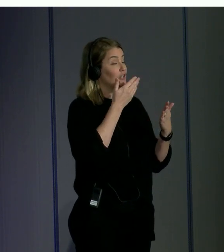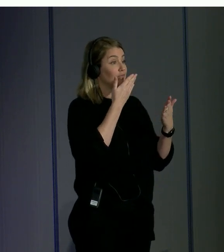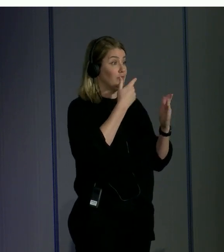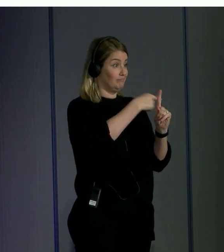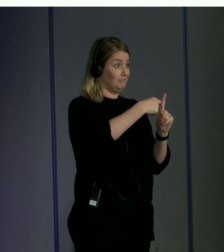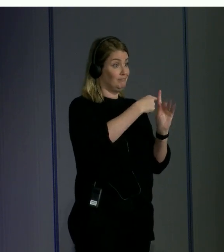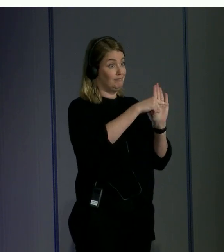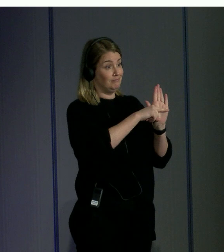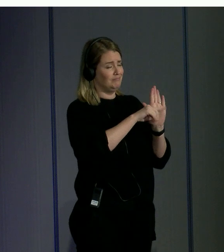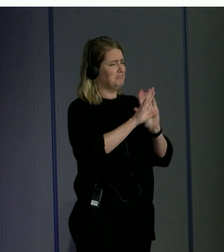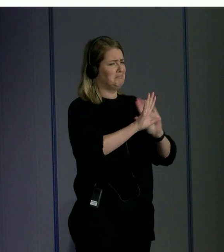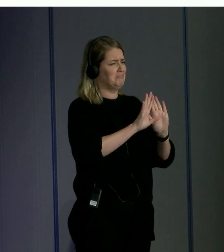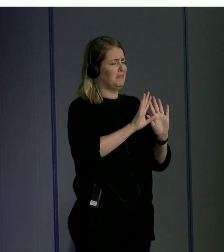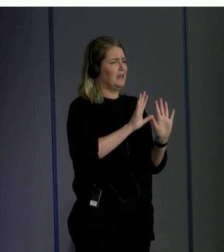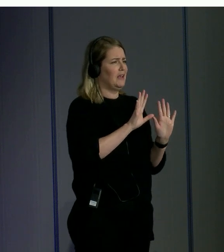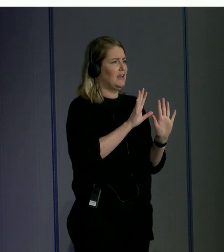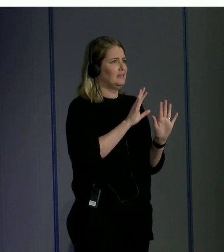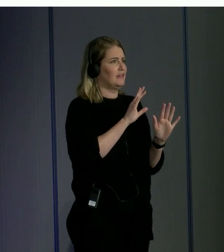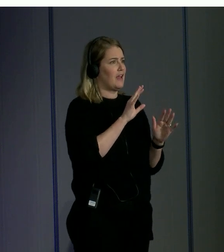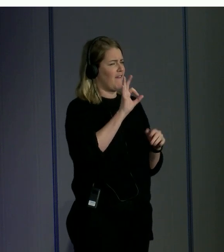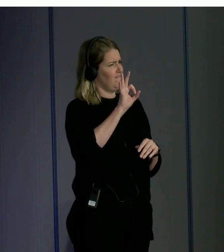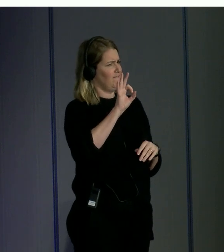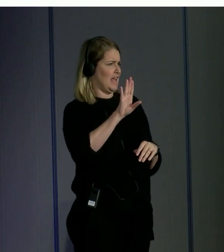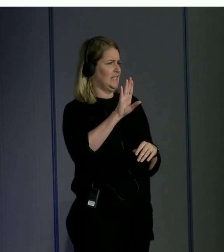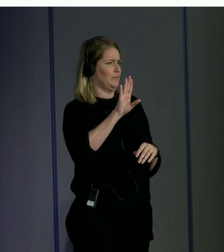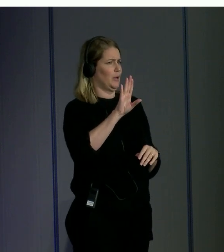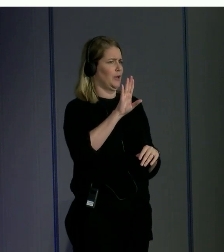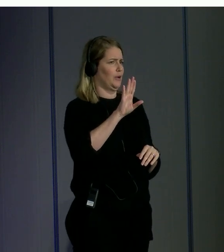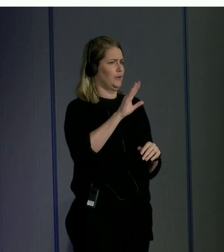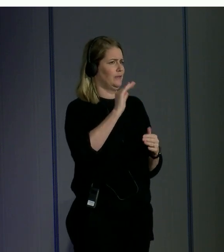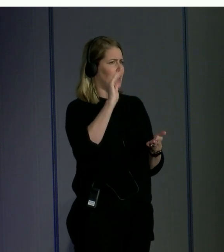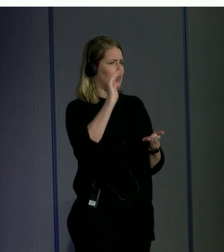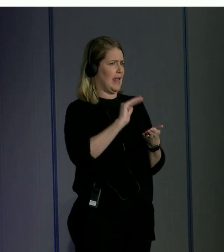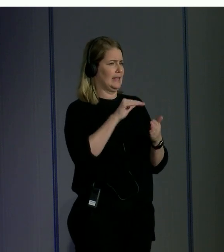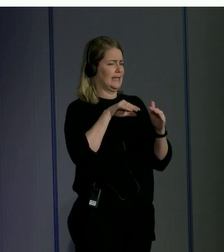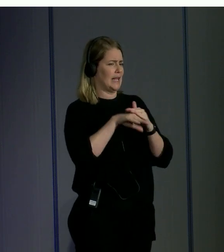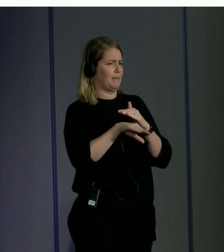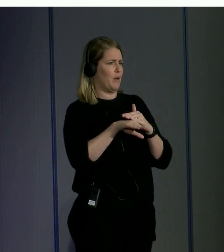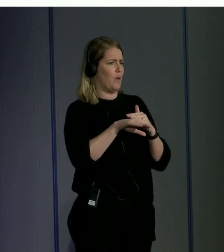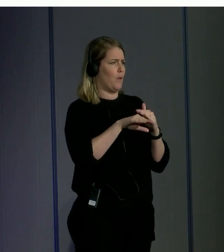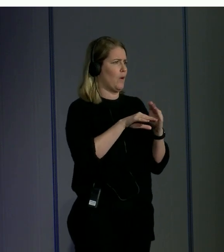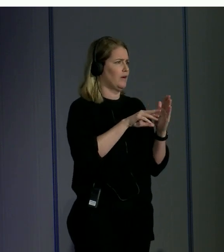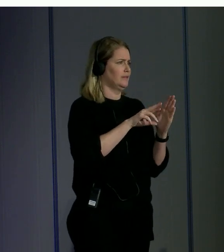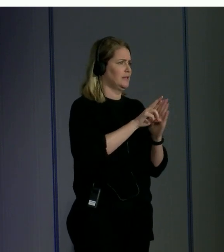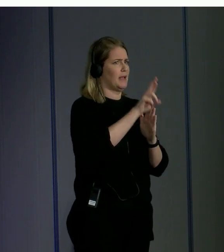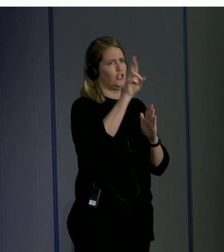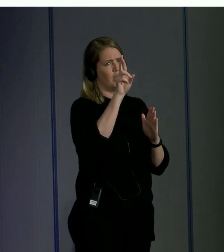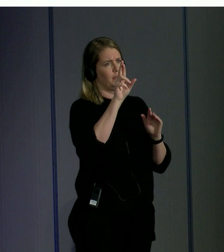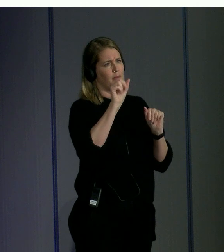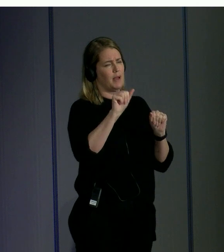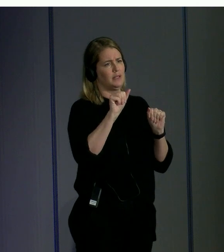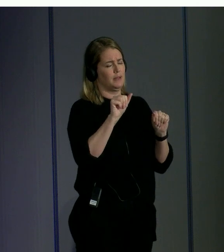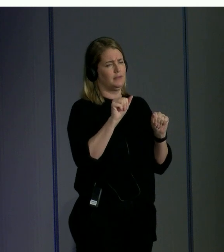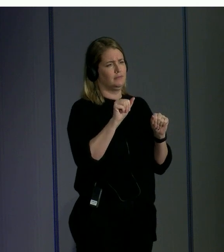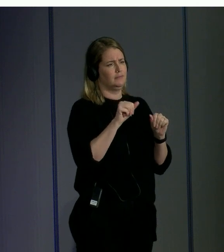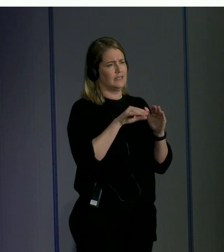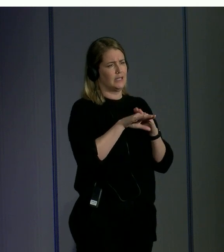I'm not saying that Facebook is less accessible or the space could be possibly be accessible.